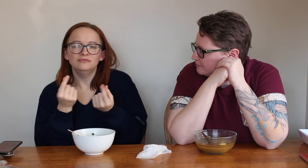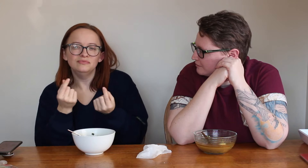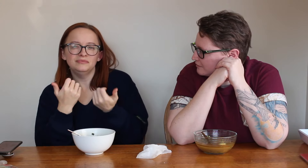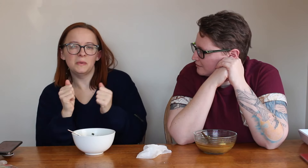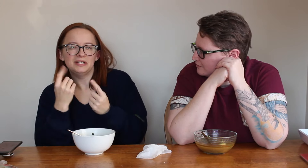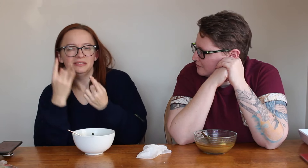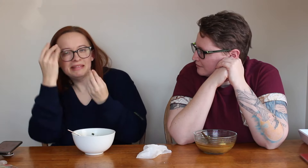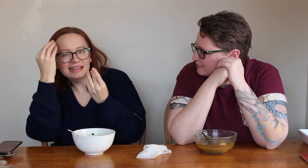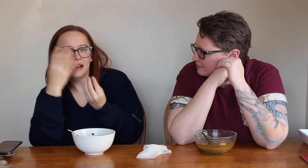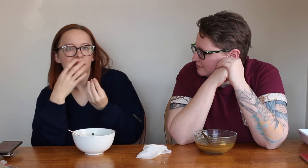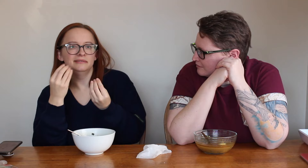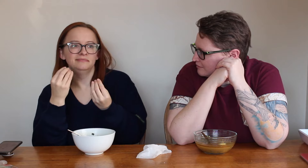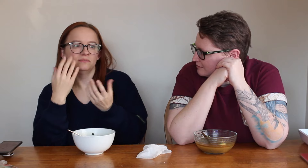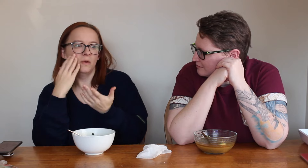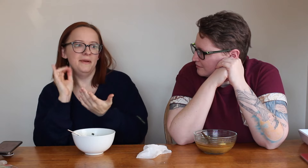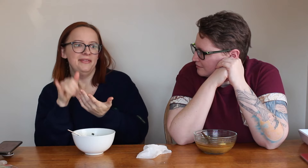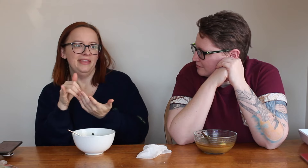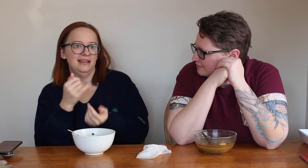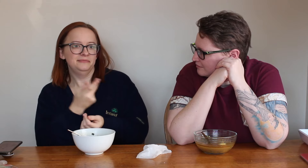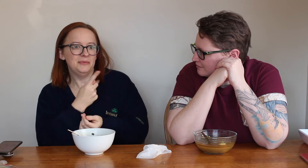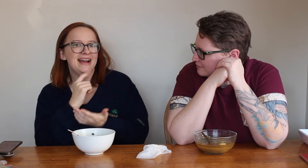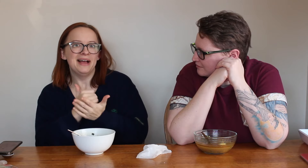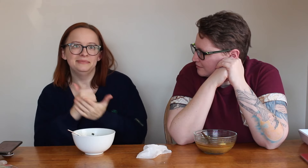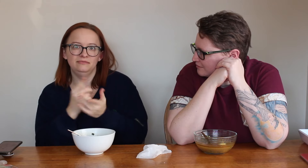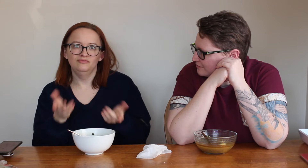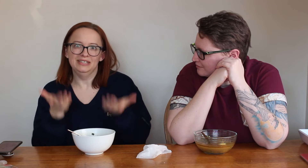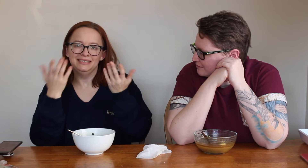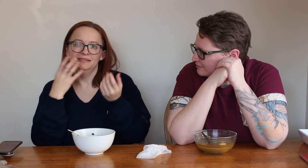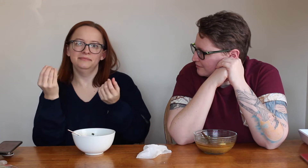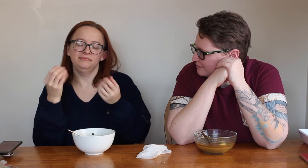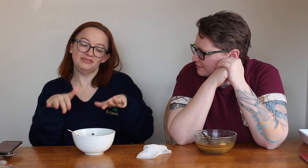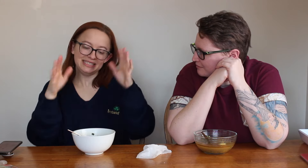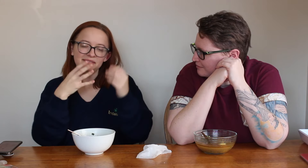However there's so much reward too. Like she said you know, watching him grow up and